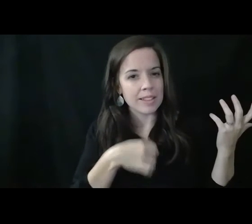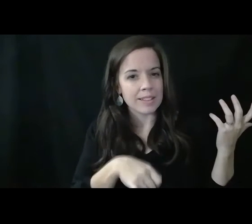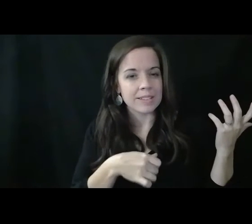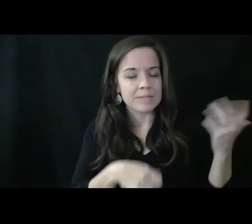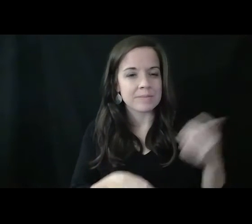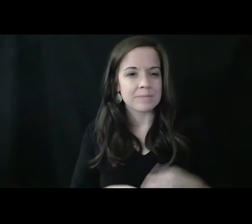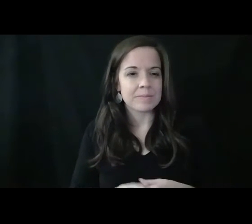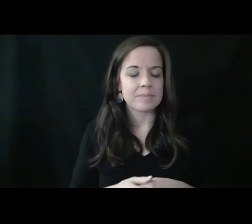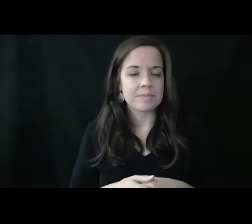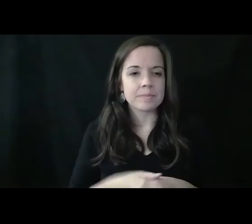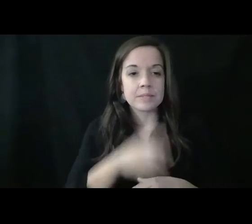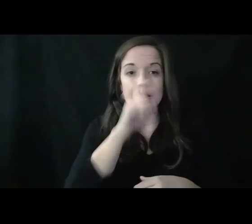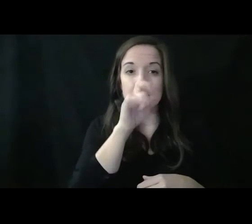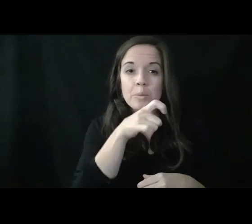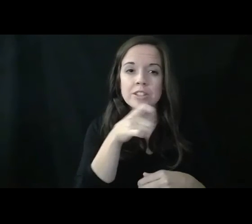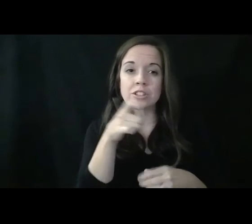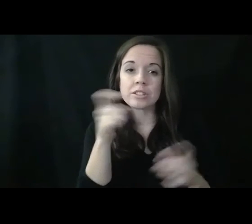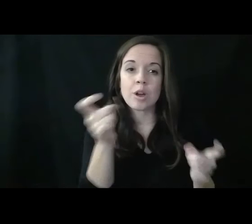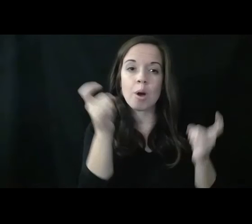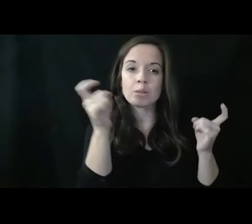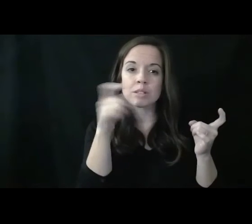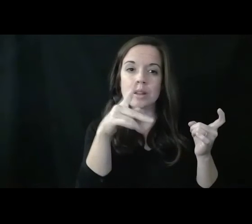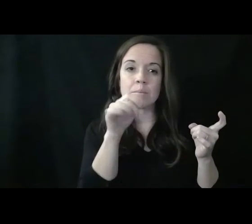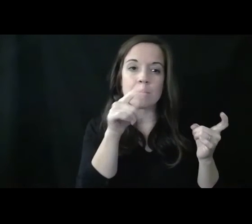witches hosting poker night witches winning big